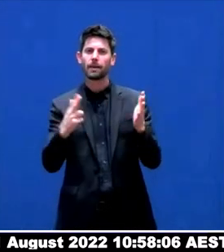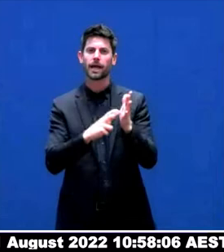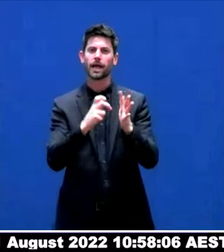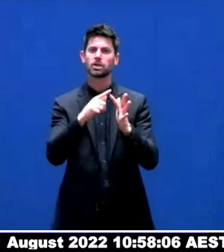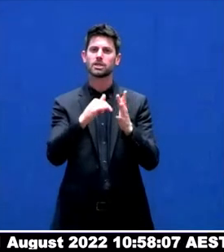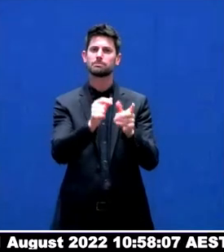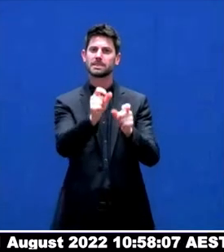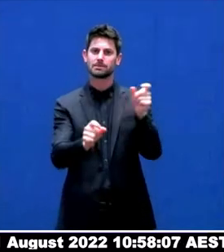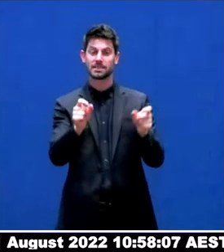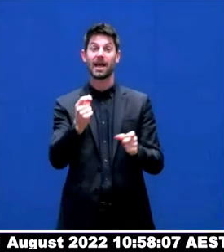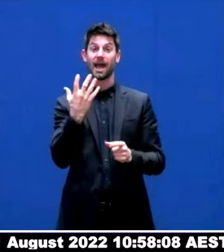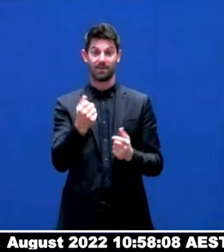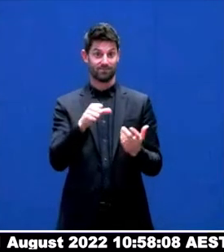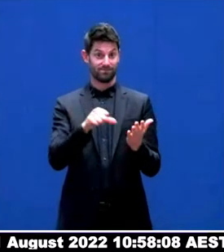their plans for home modifications.